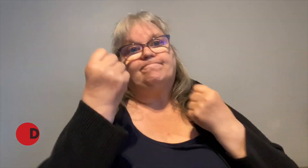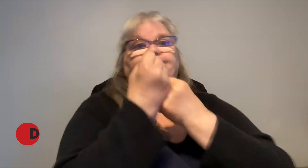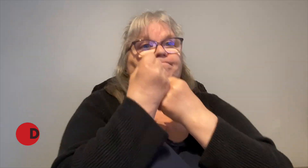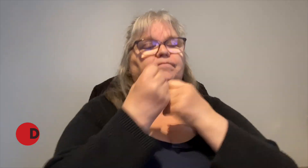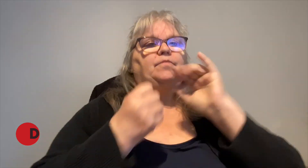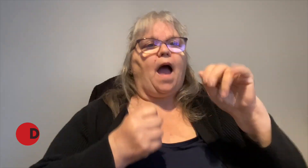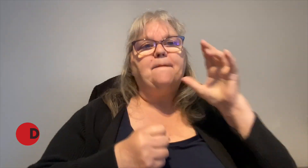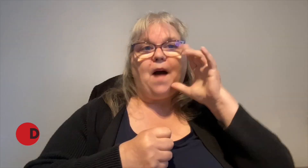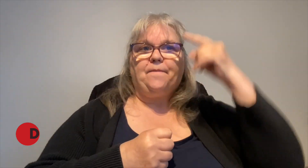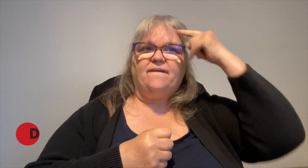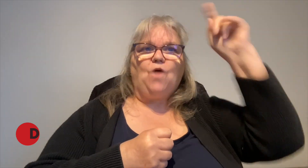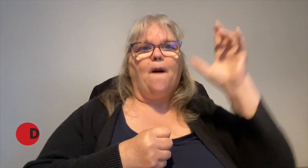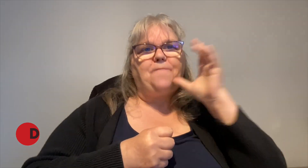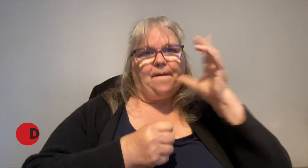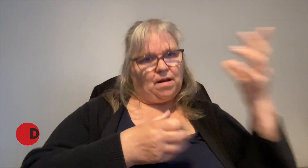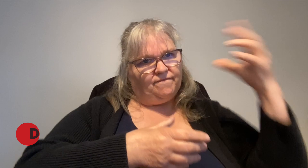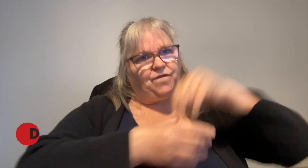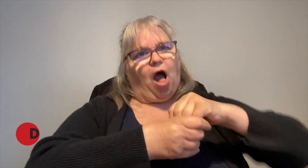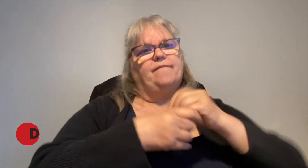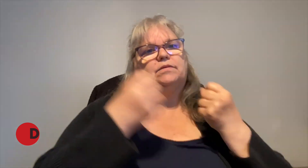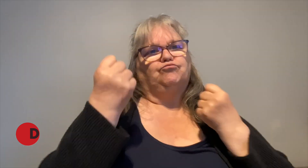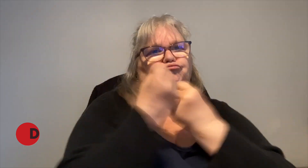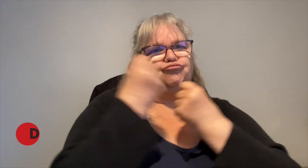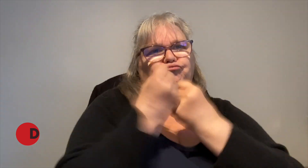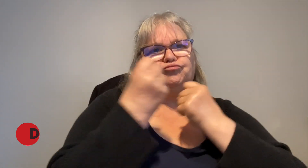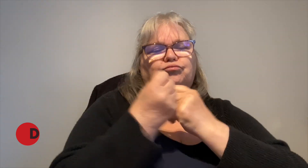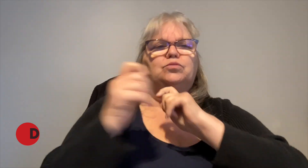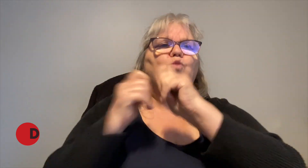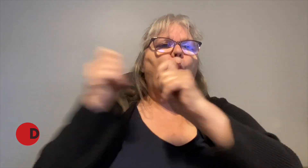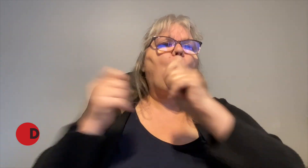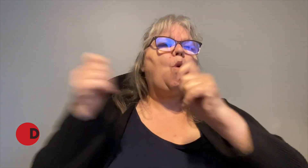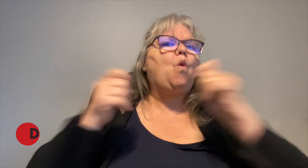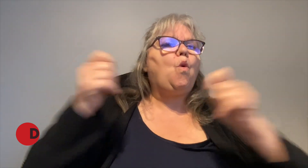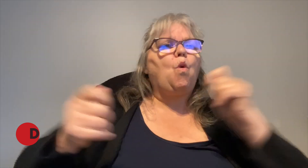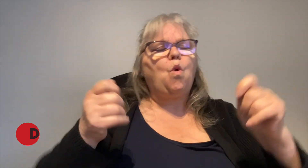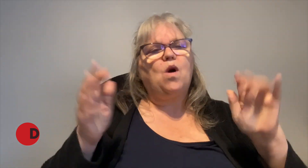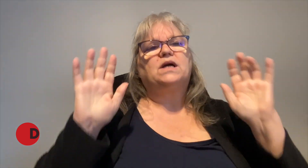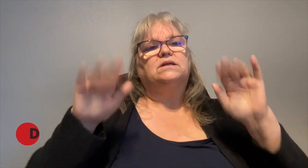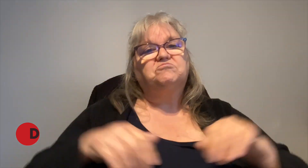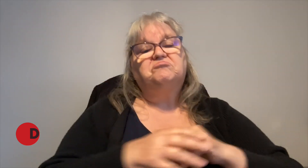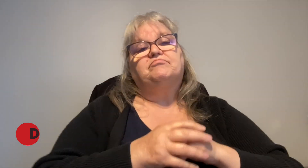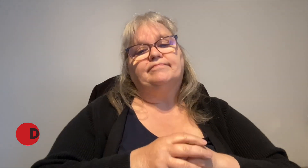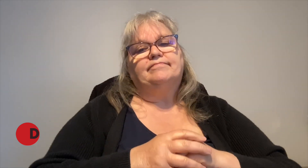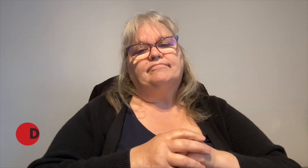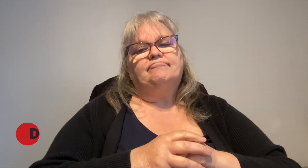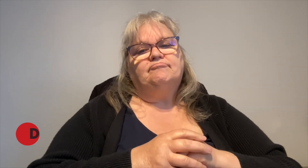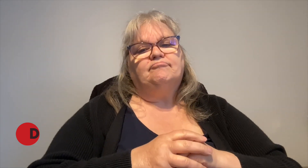we gave it all away. We had to accept which was hard.